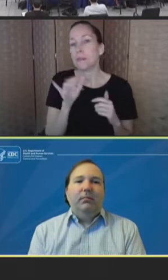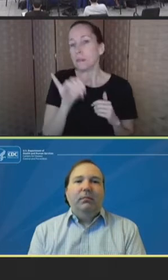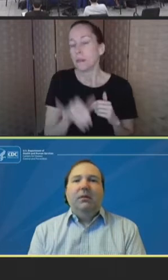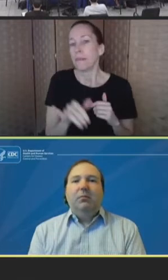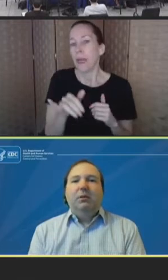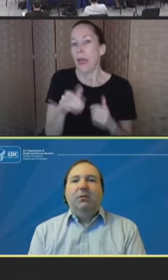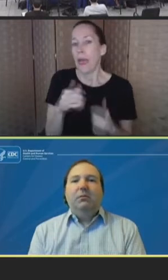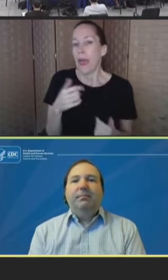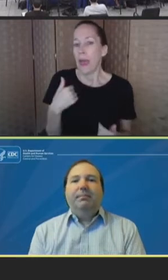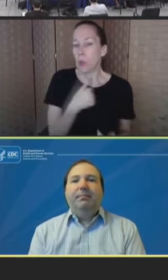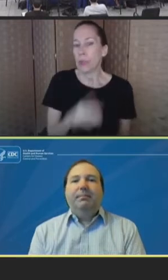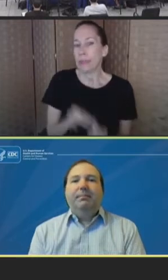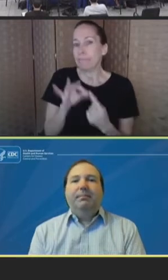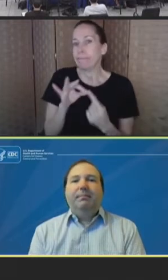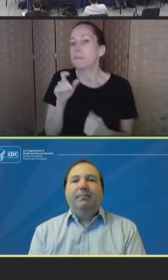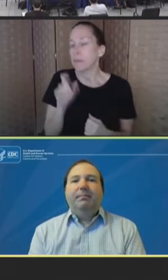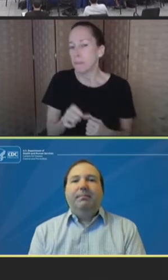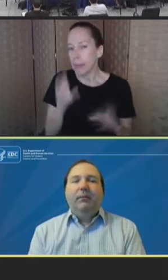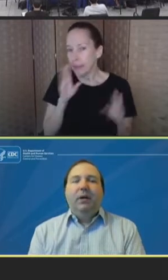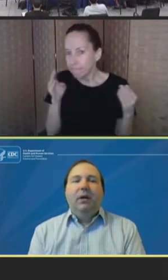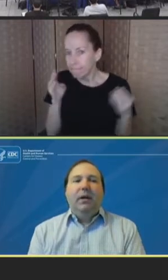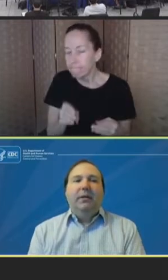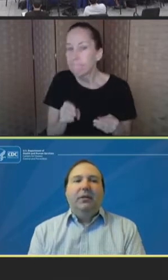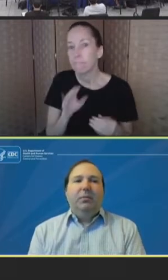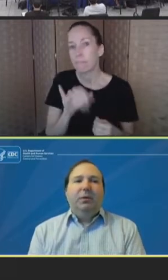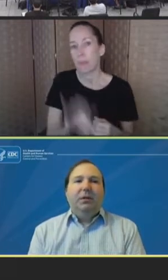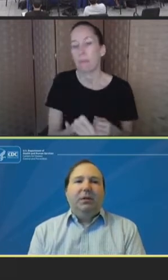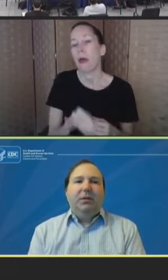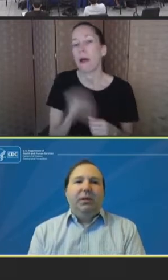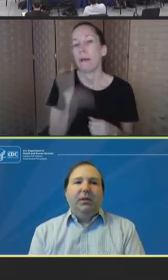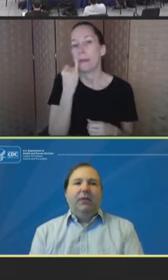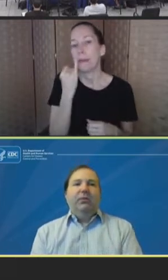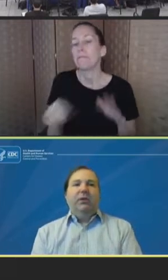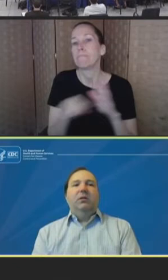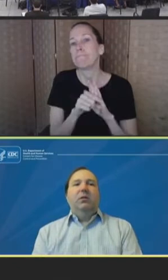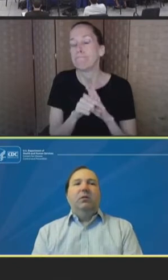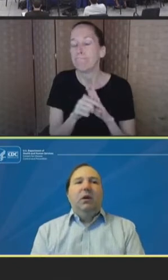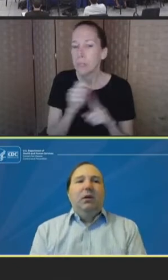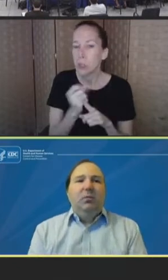Next slide, please. And so this brings us to v-safe. And so the